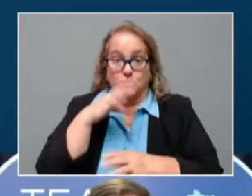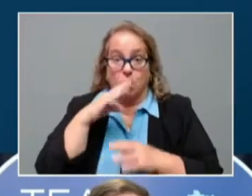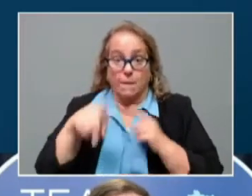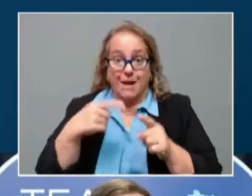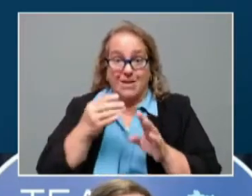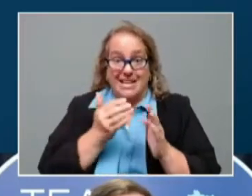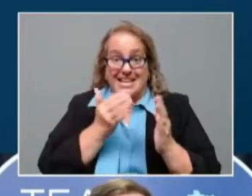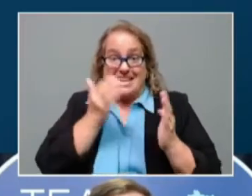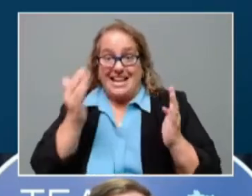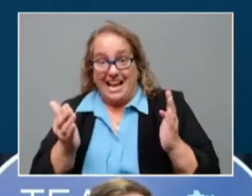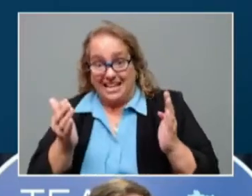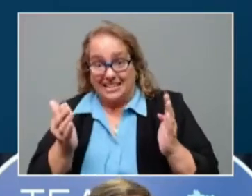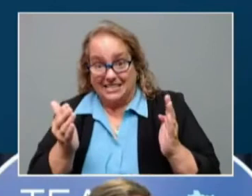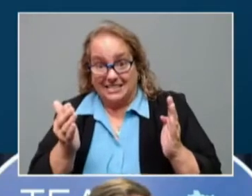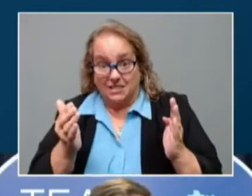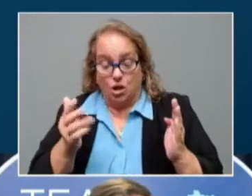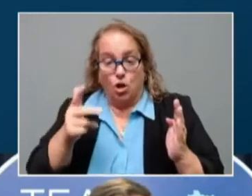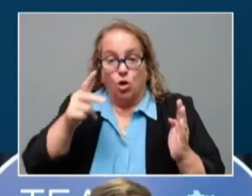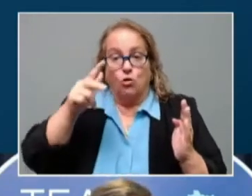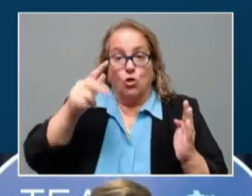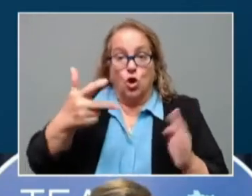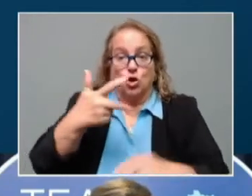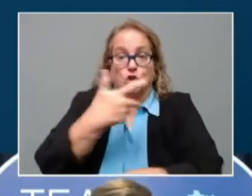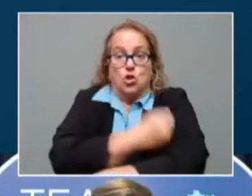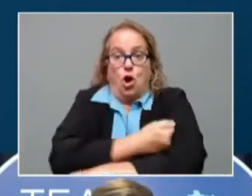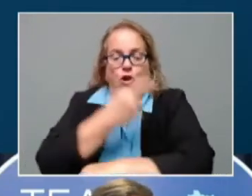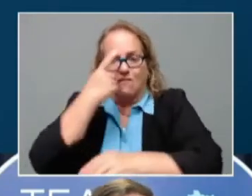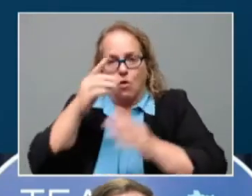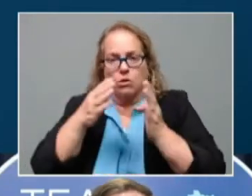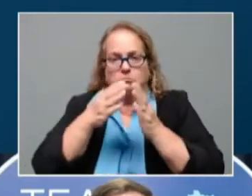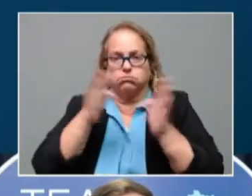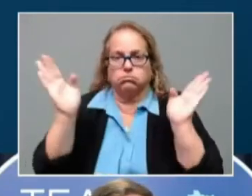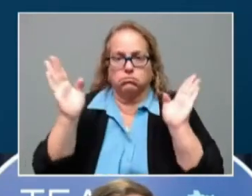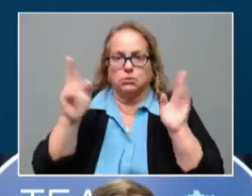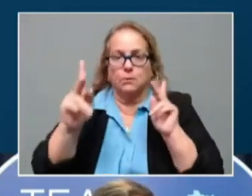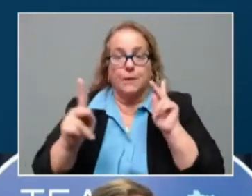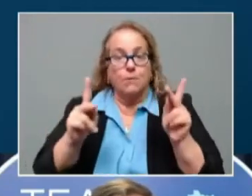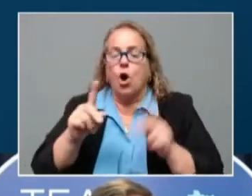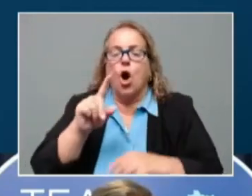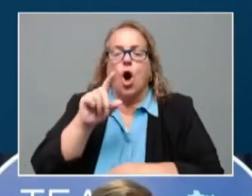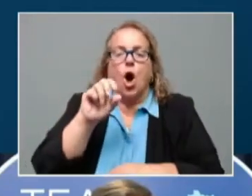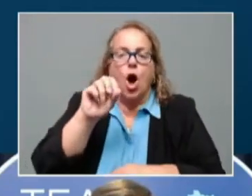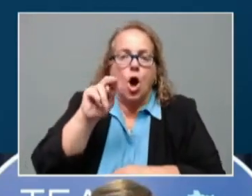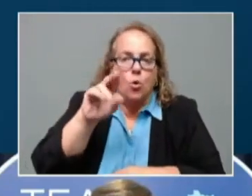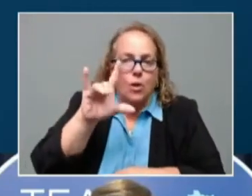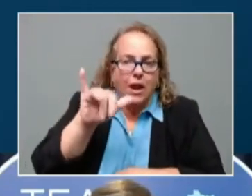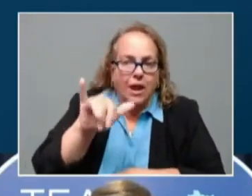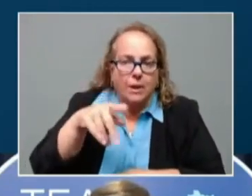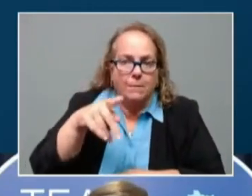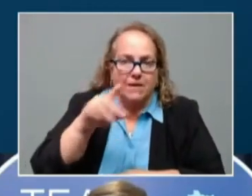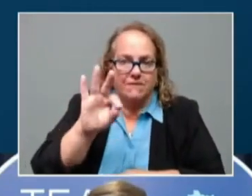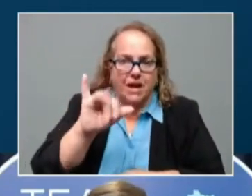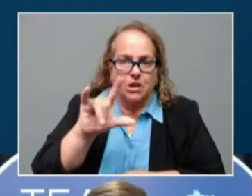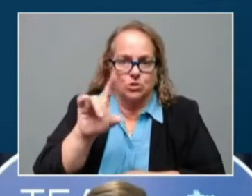broader population are only Pfizer. They are only if you got Pfizer, if you